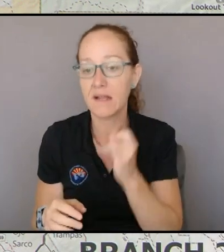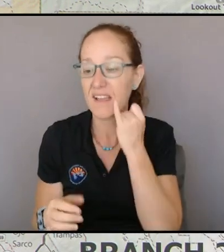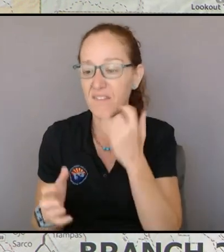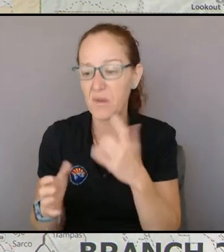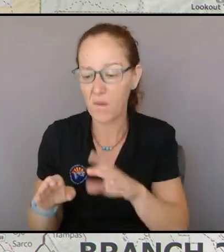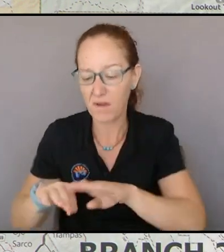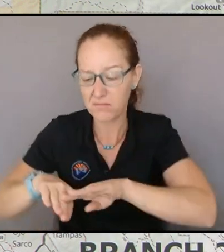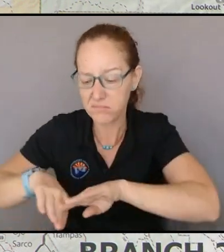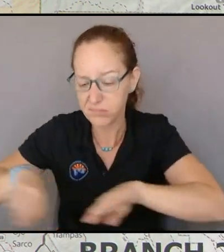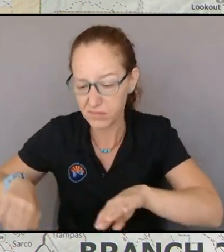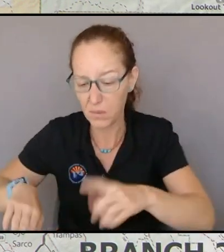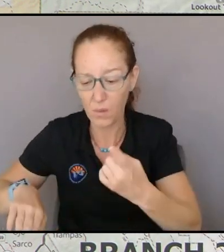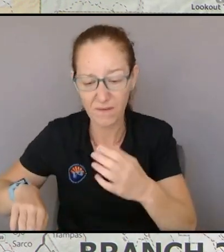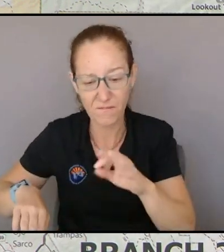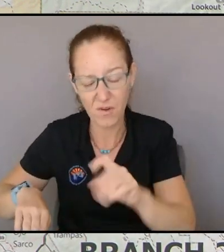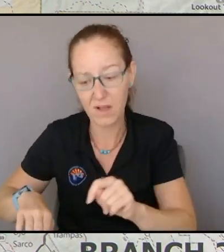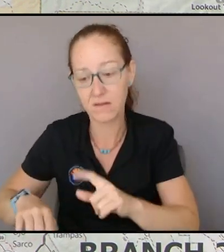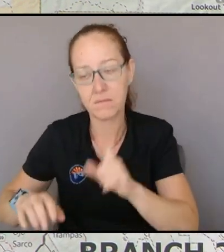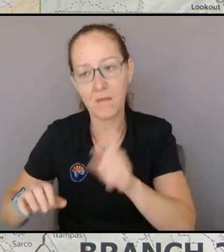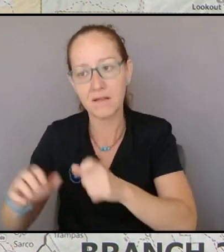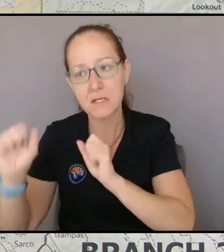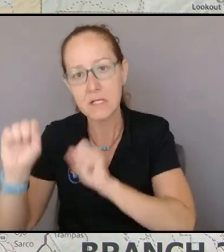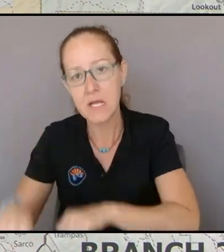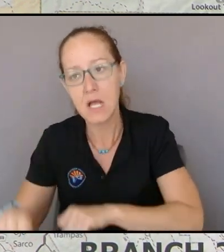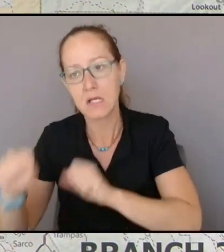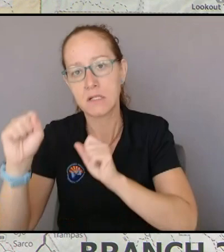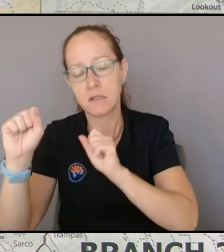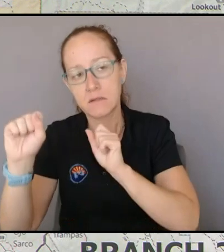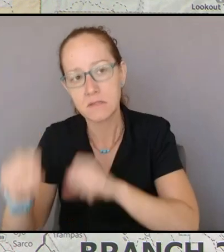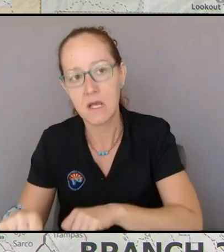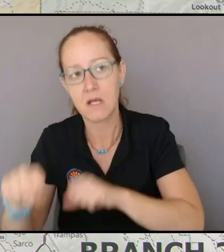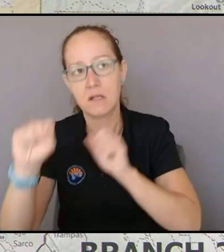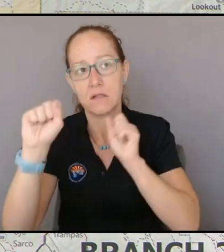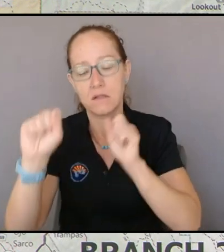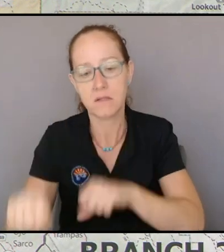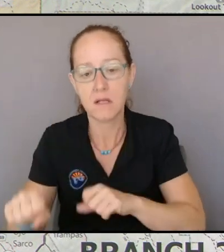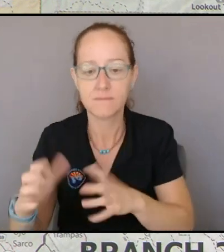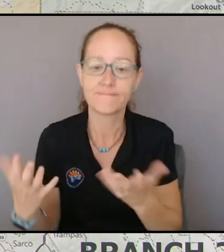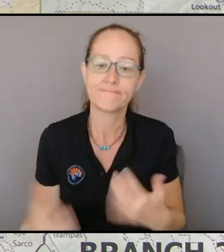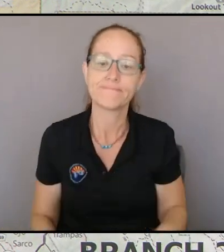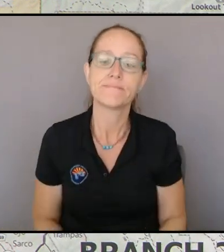here. In addition, we had one of our operations chiefs go up